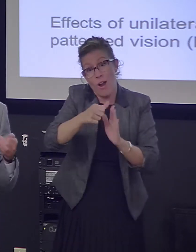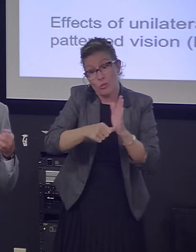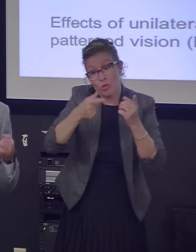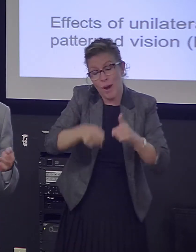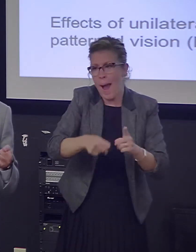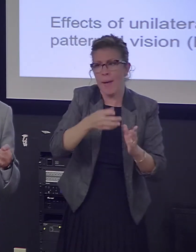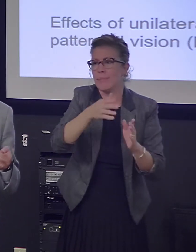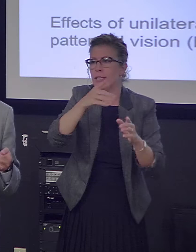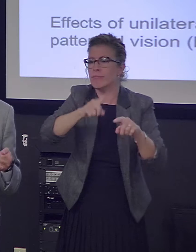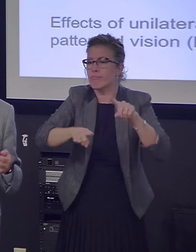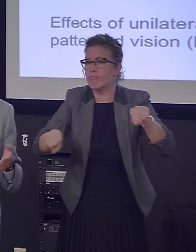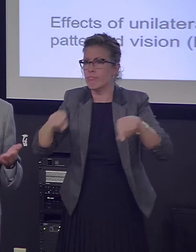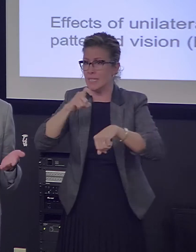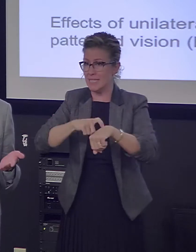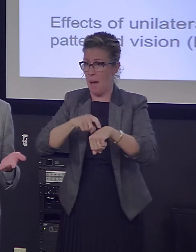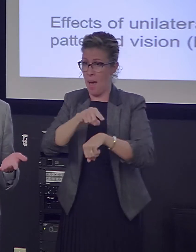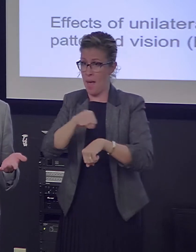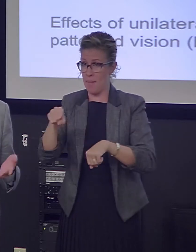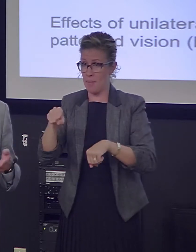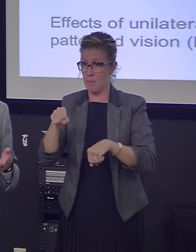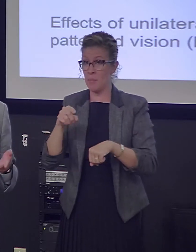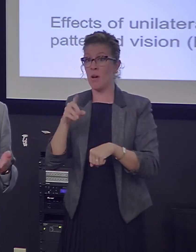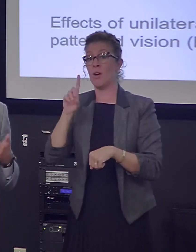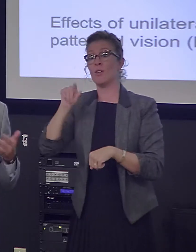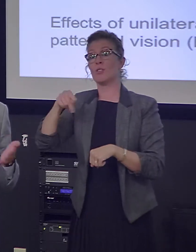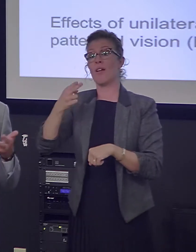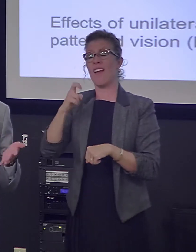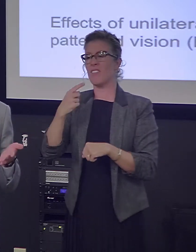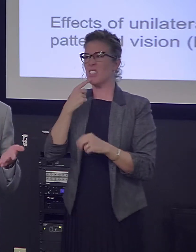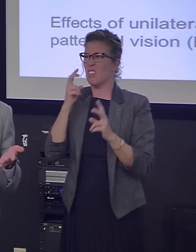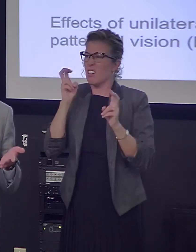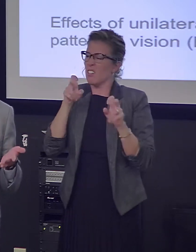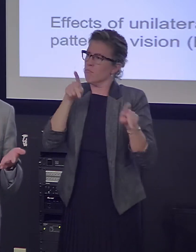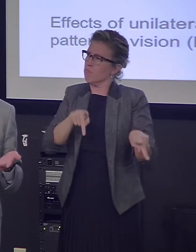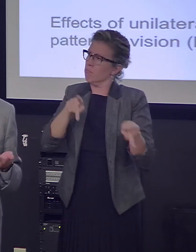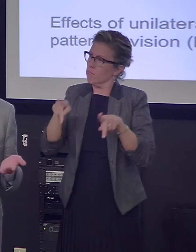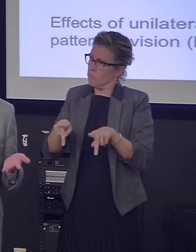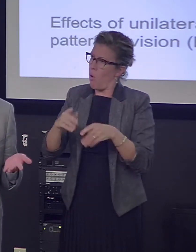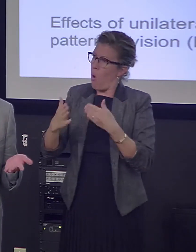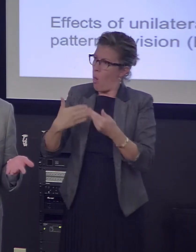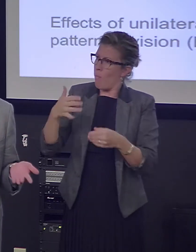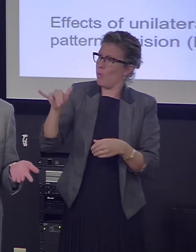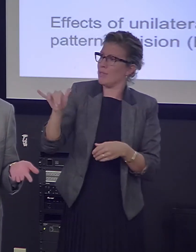And she reasoned that that's very much like the deprivation that Yubel and Vezel